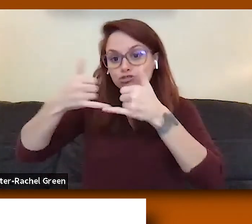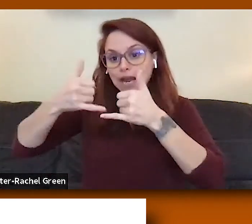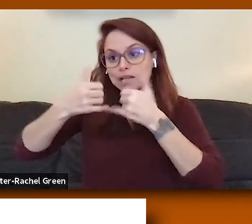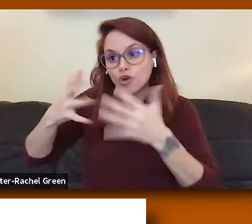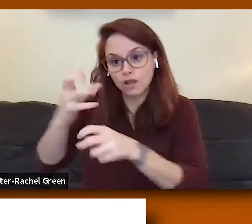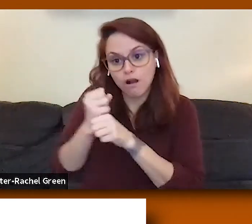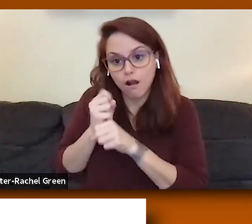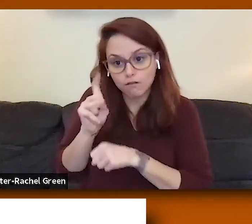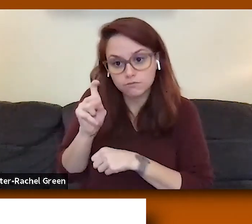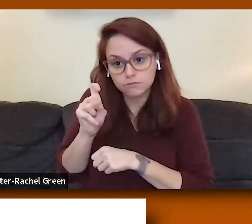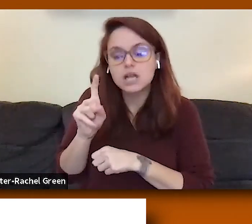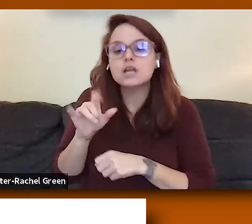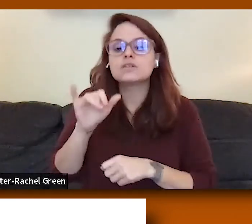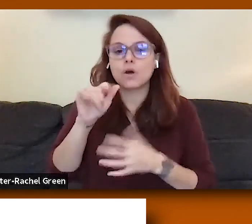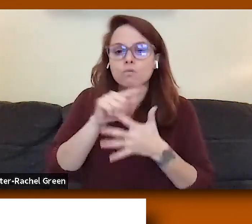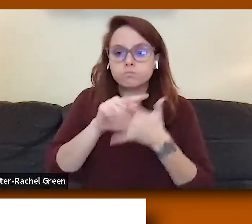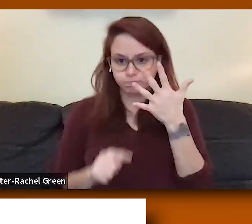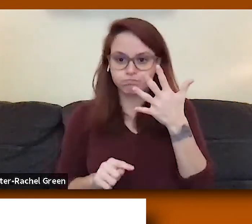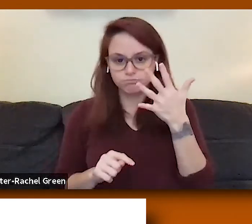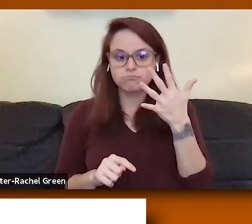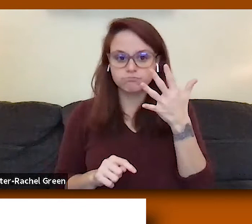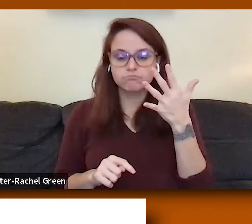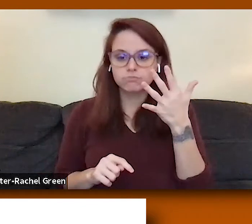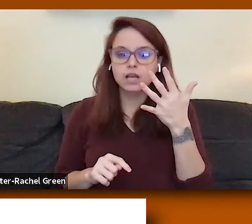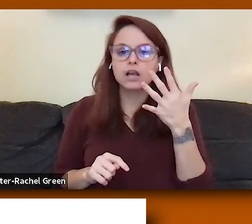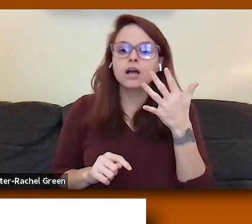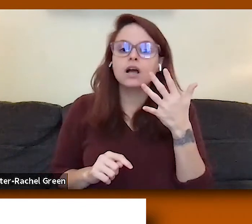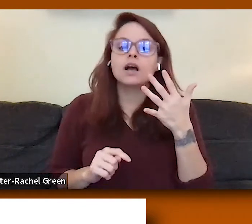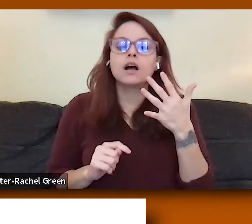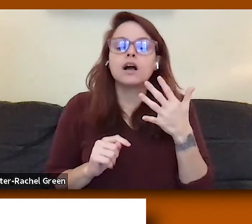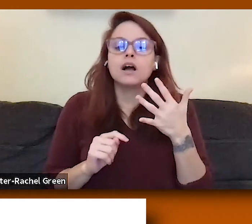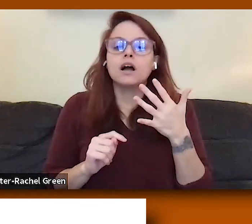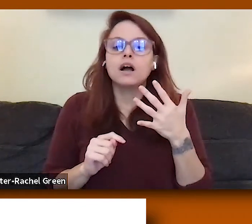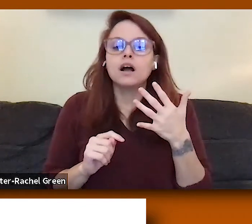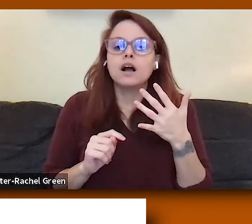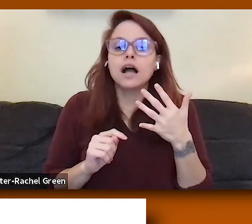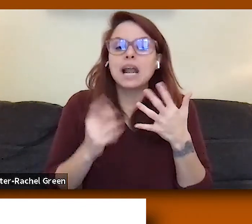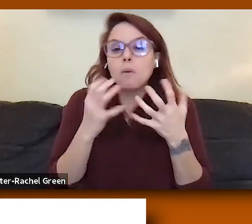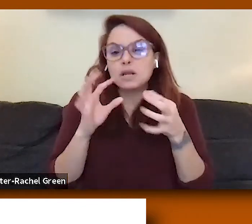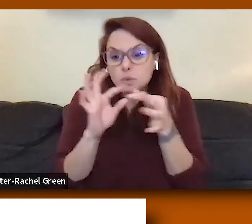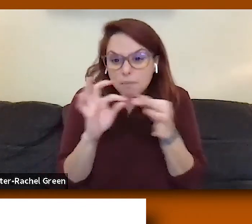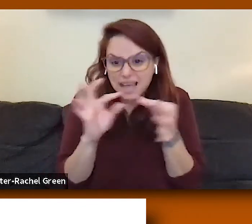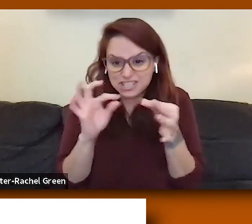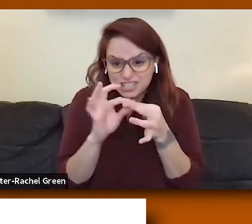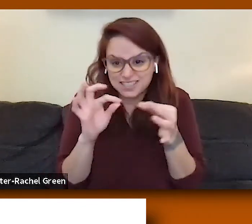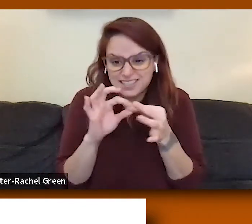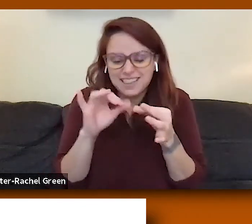So, this is one of the scored criteria. I just want to mention that this is why it is so important